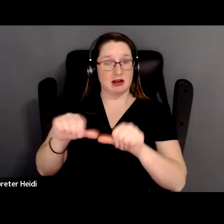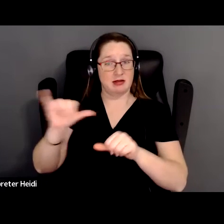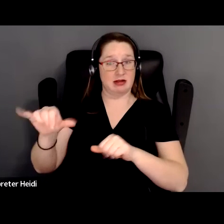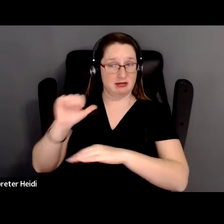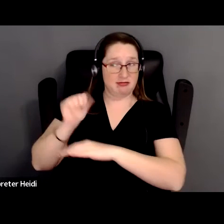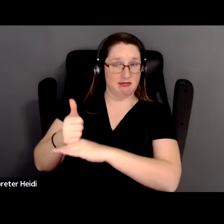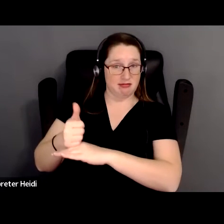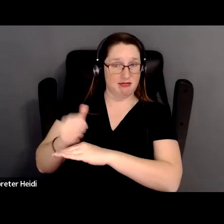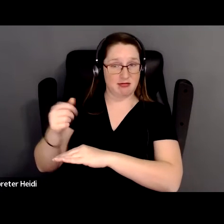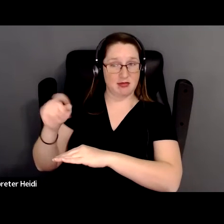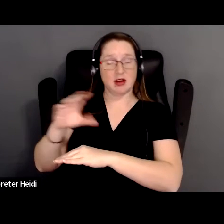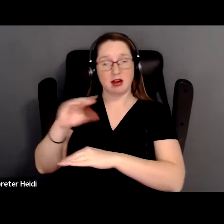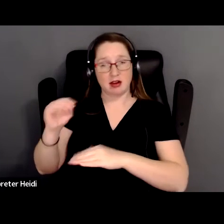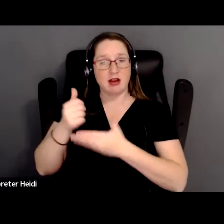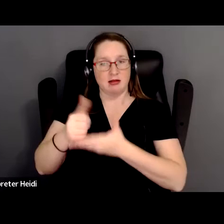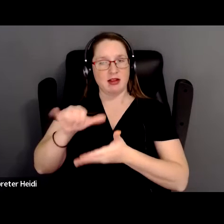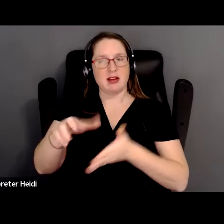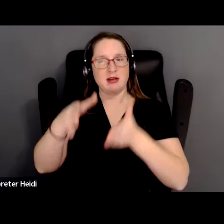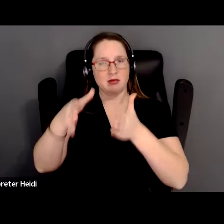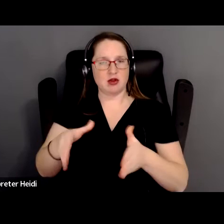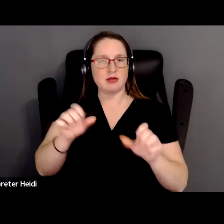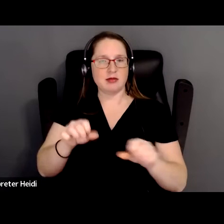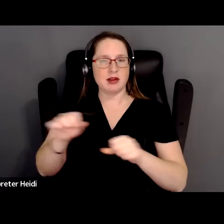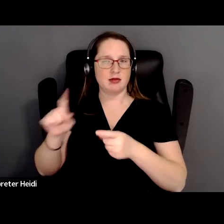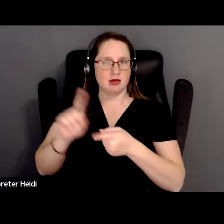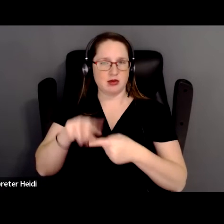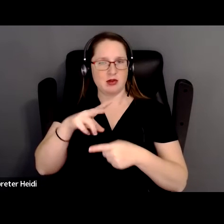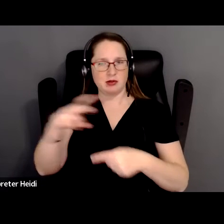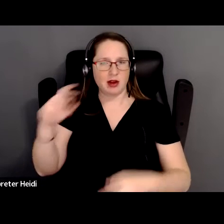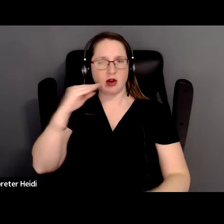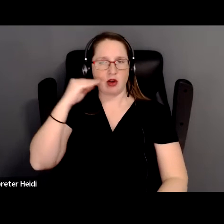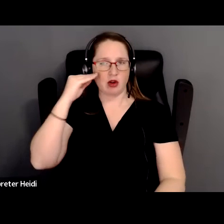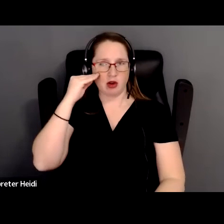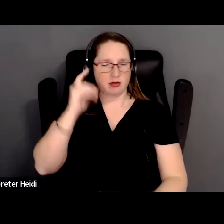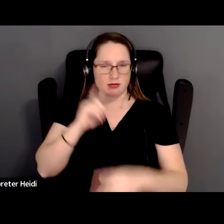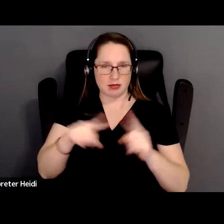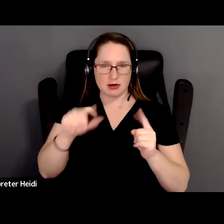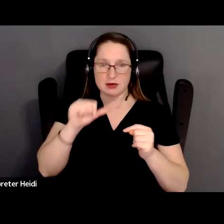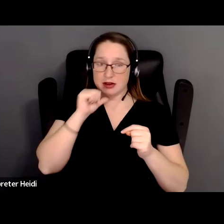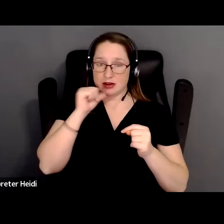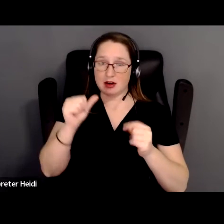and they helps that person be able to return home but it was not without a fight.